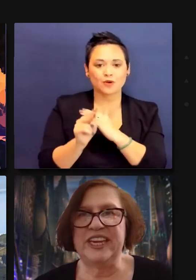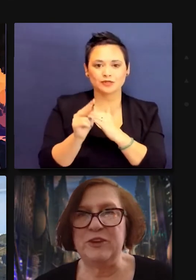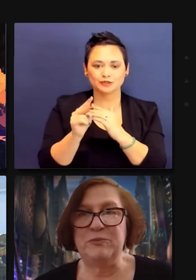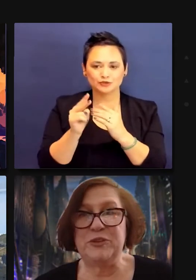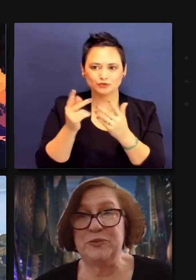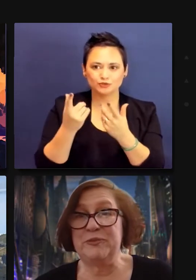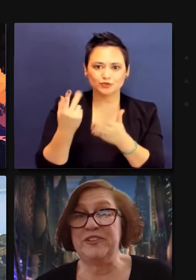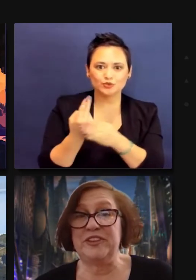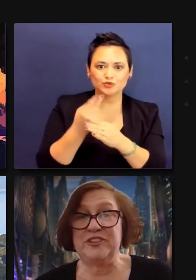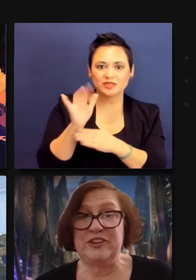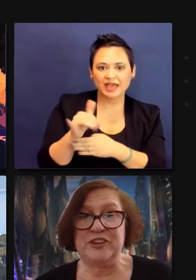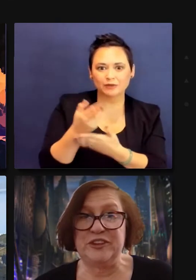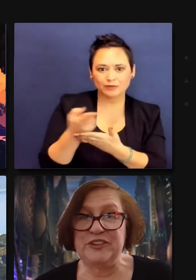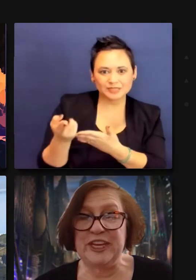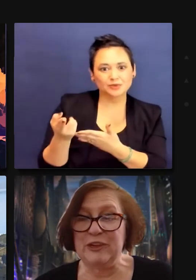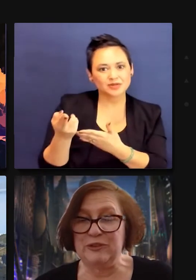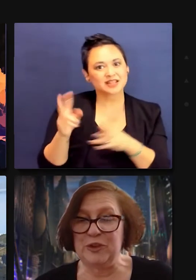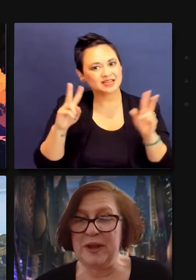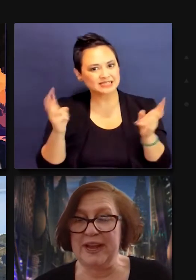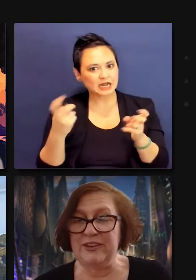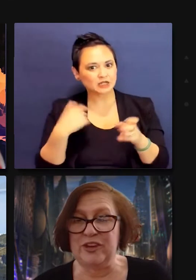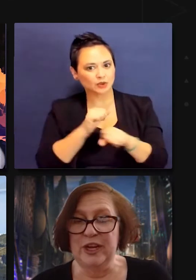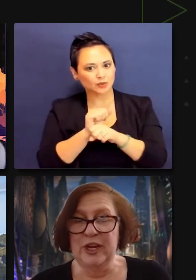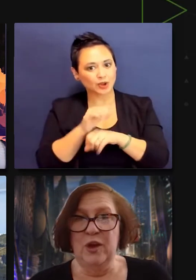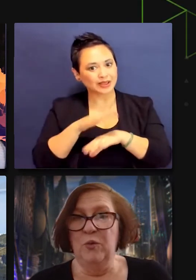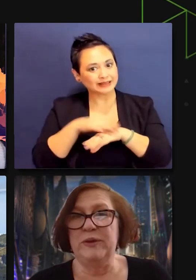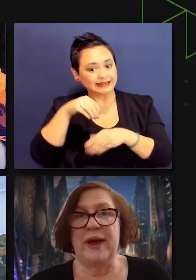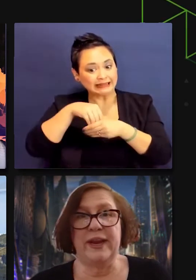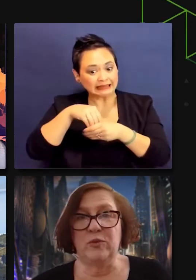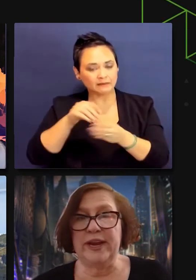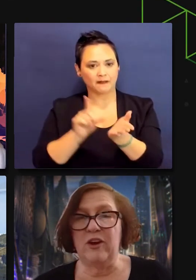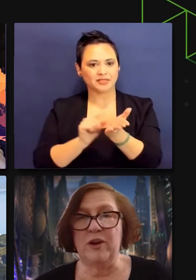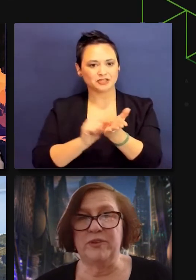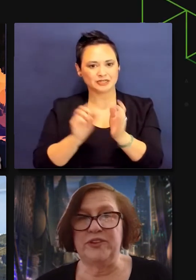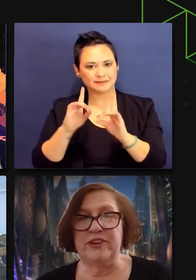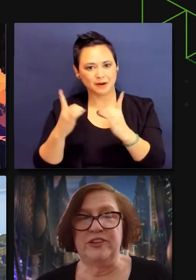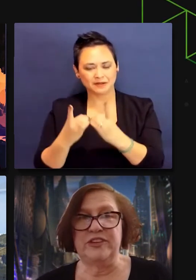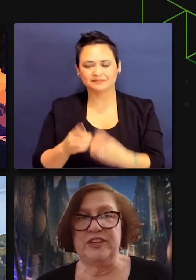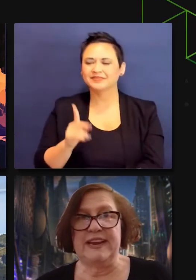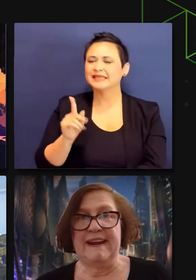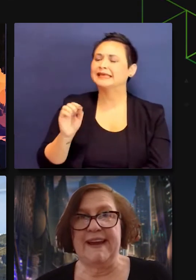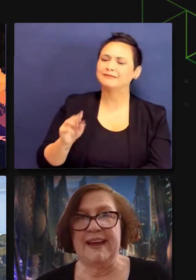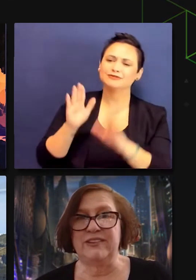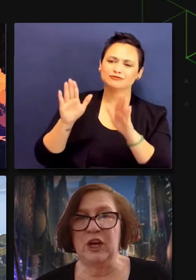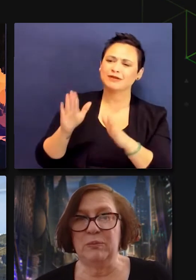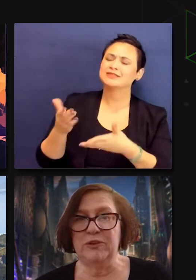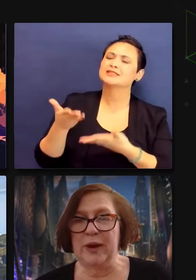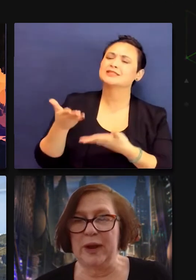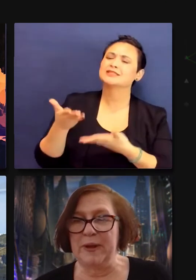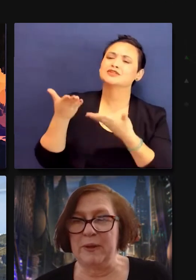Kim, terrific suggestions. Thank you so much. We've had a great conversation today and to help us wrap up,